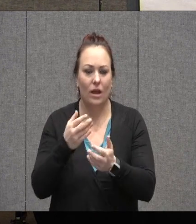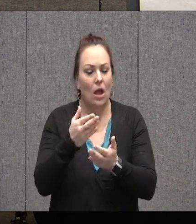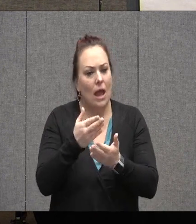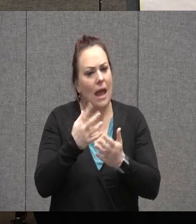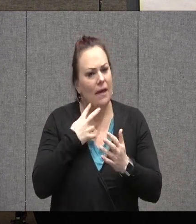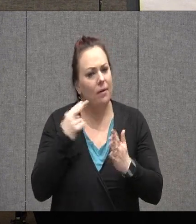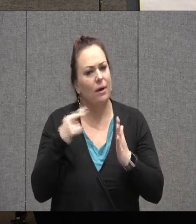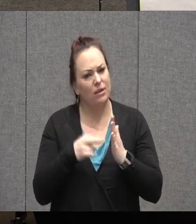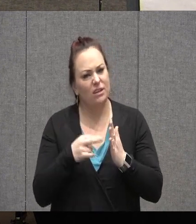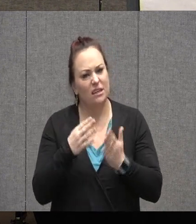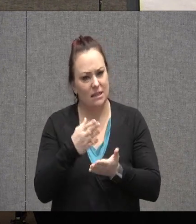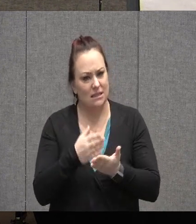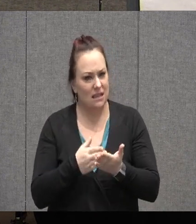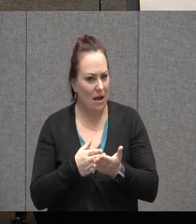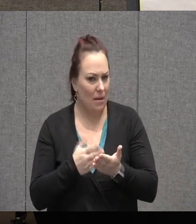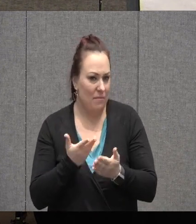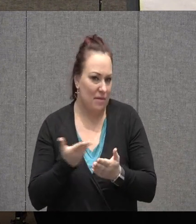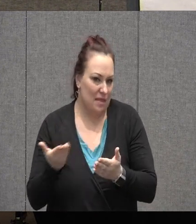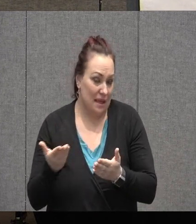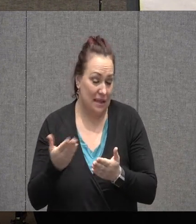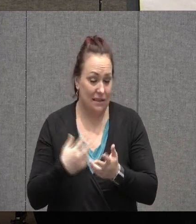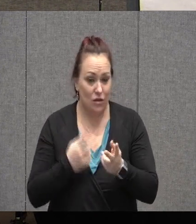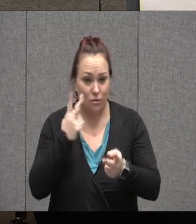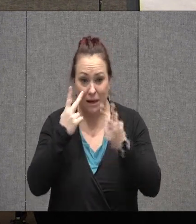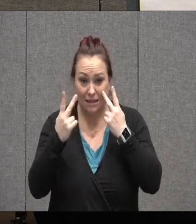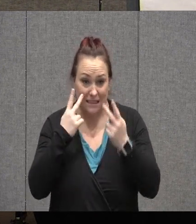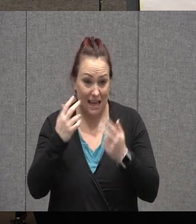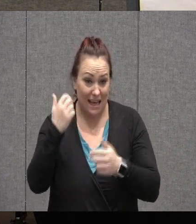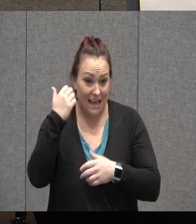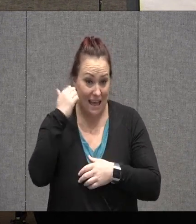some things that you guys use maybe every day, and that's money.